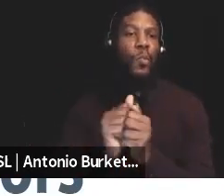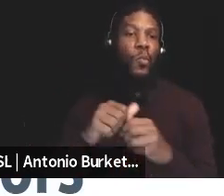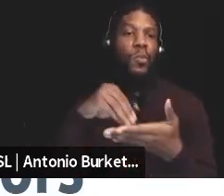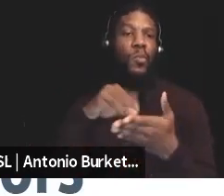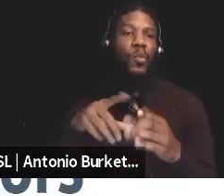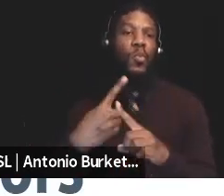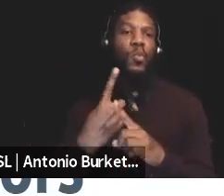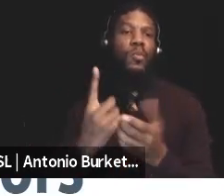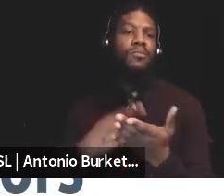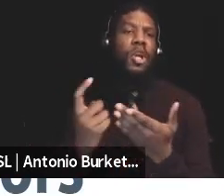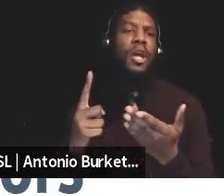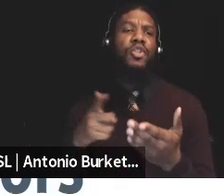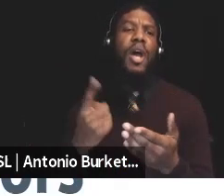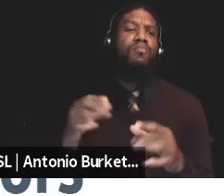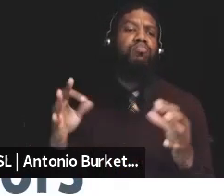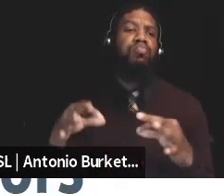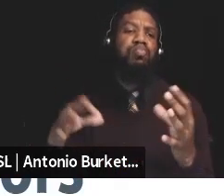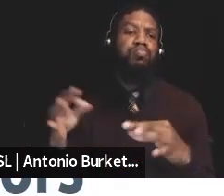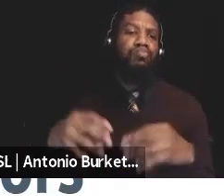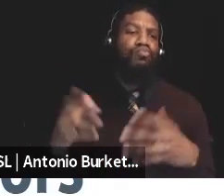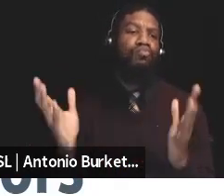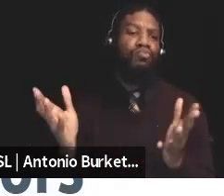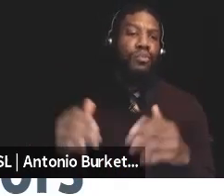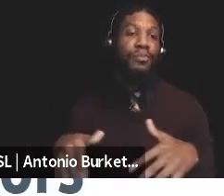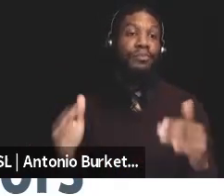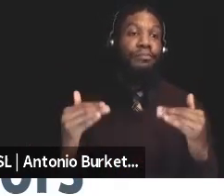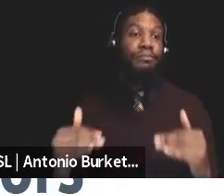Similarly, our instructors have weekly Huddles with their managers at the beginning of the week,